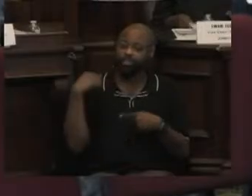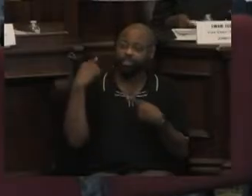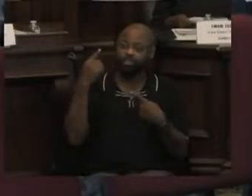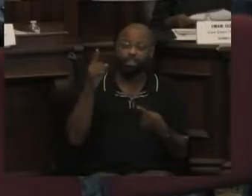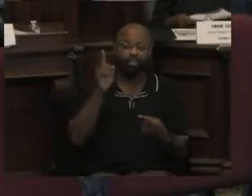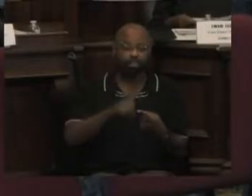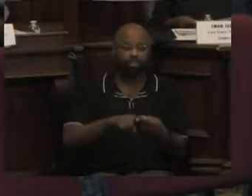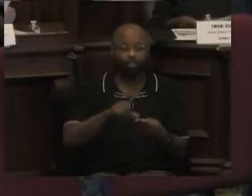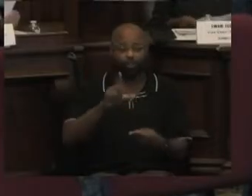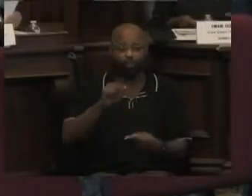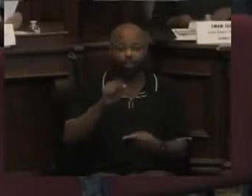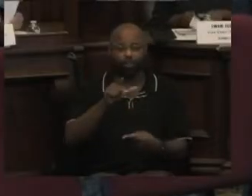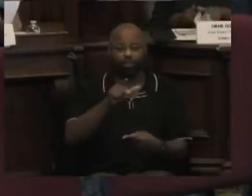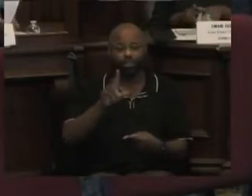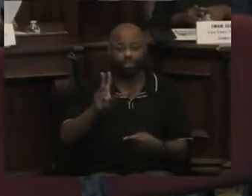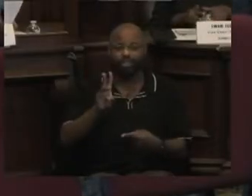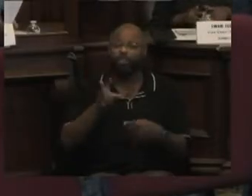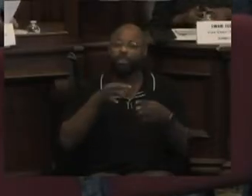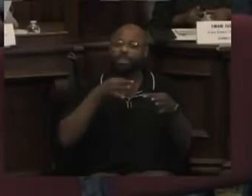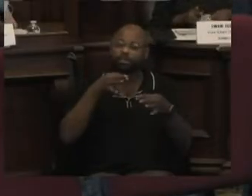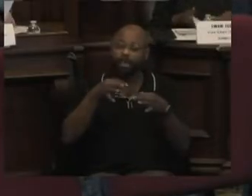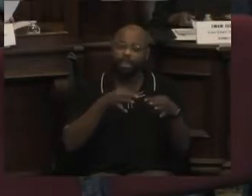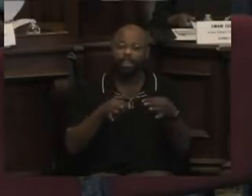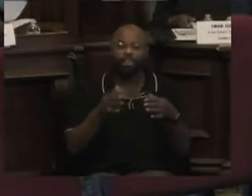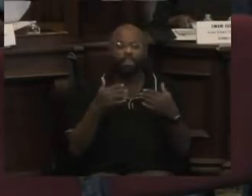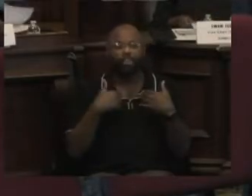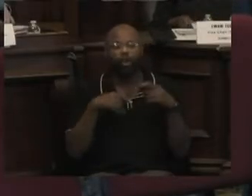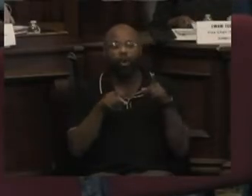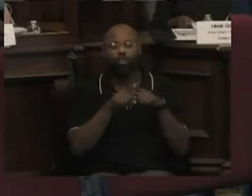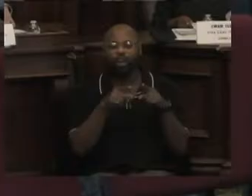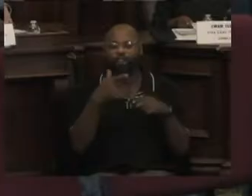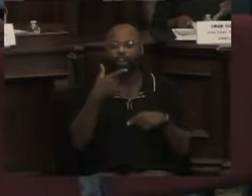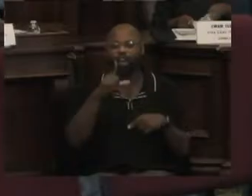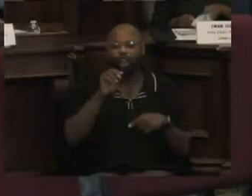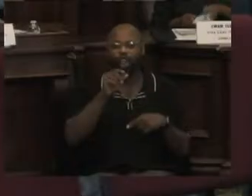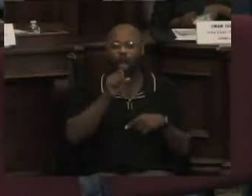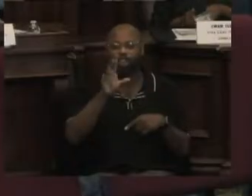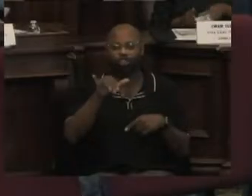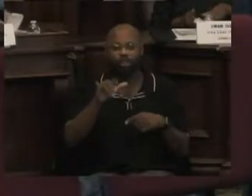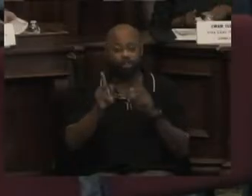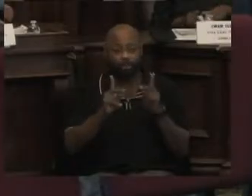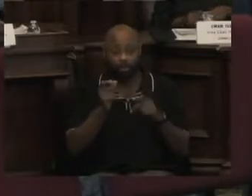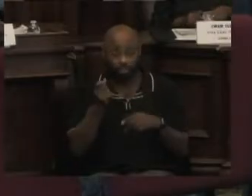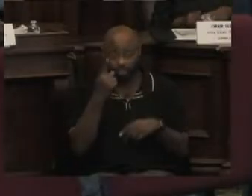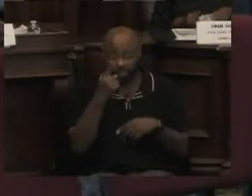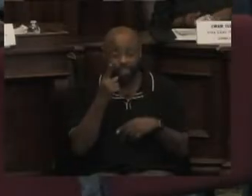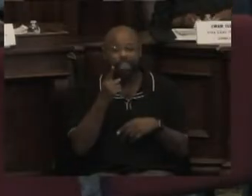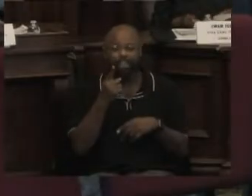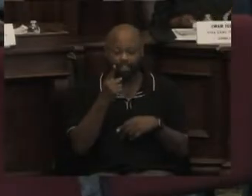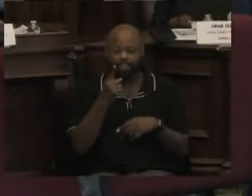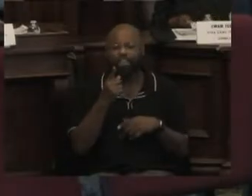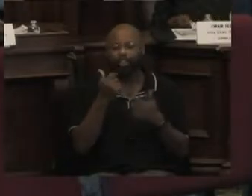from 2019 to through 2026, it just explains it. You'll see